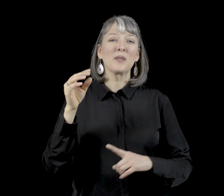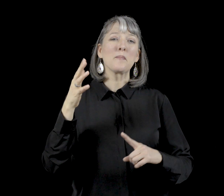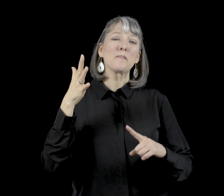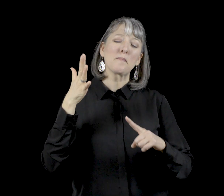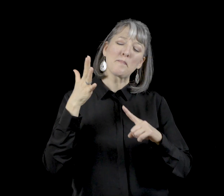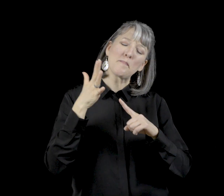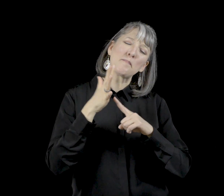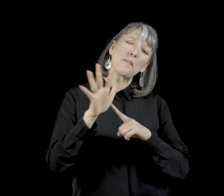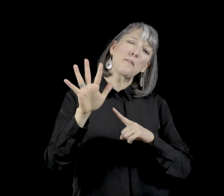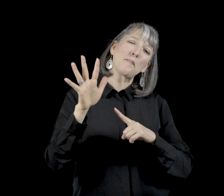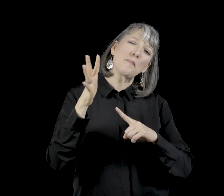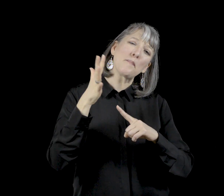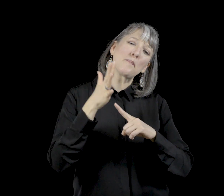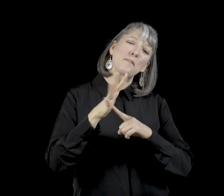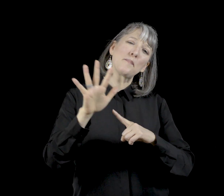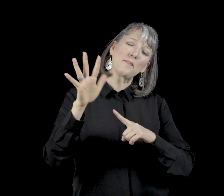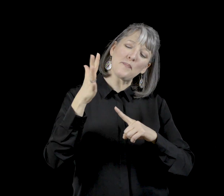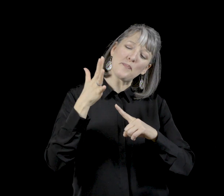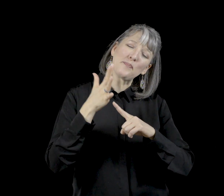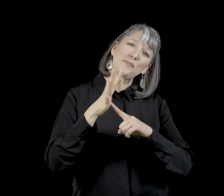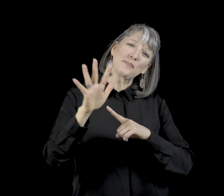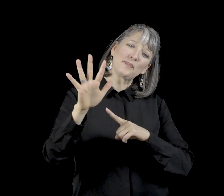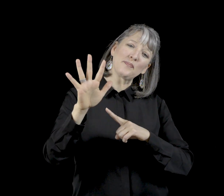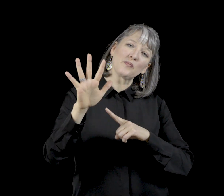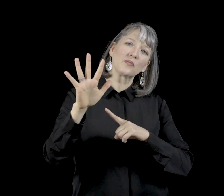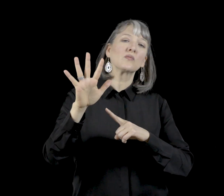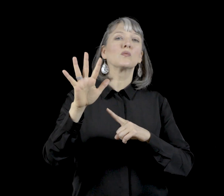POPULAR, WELL KNOWN, VERY COMMON